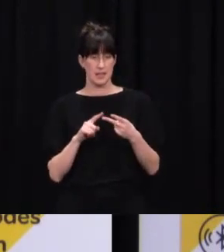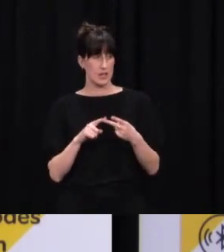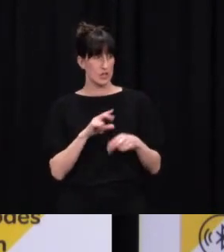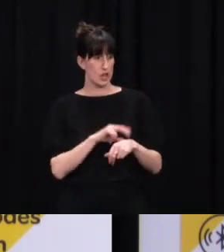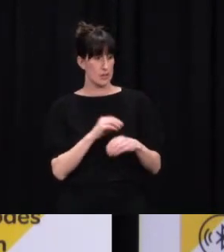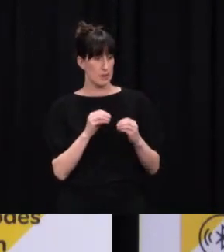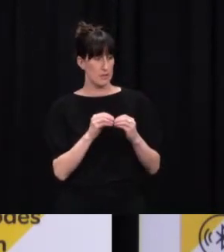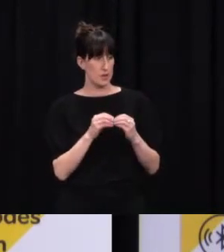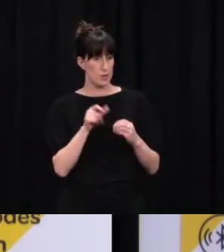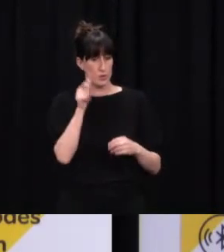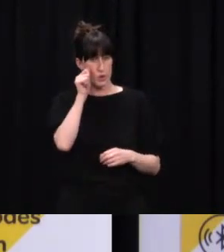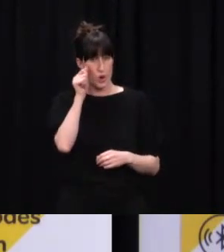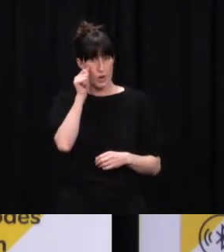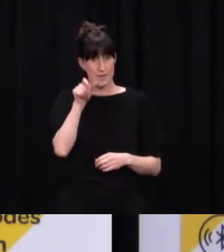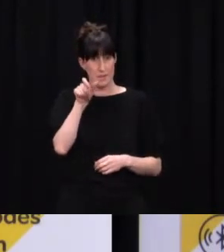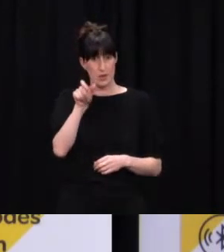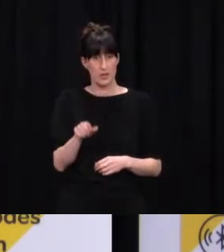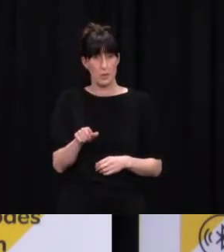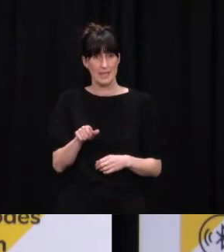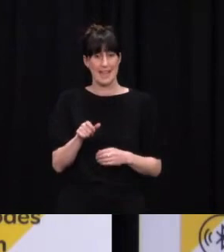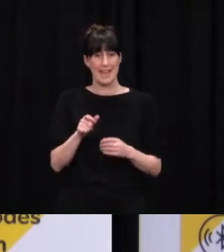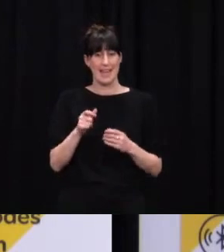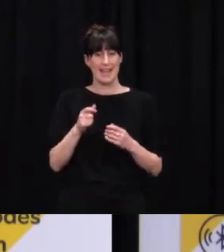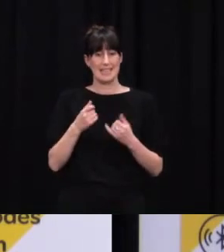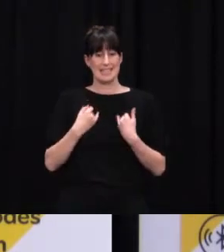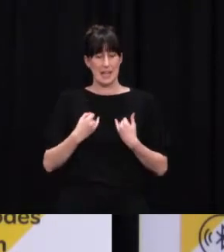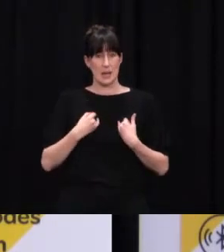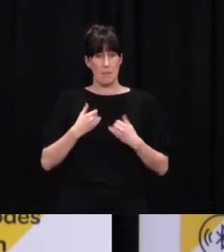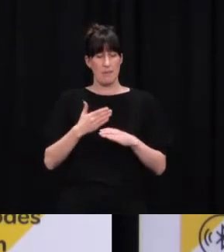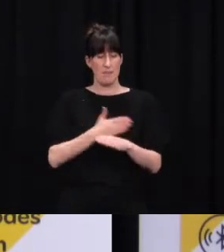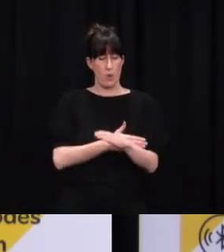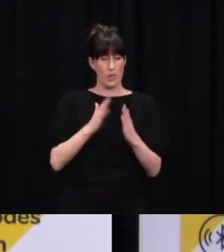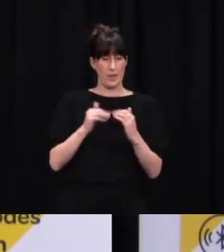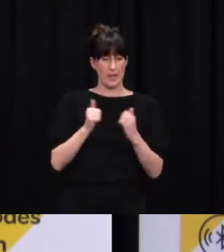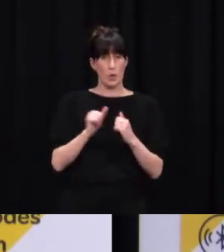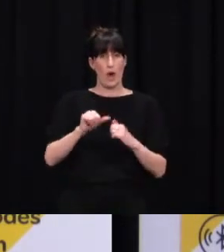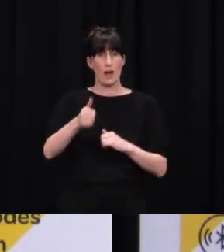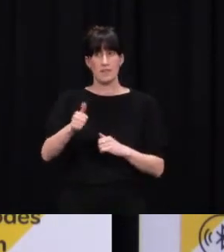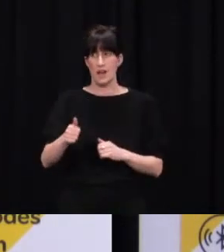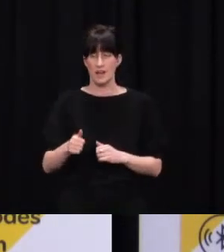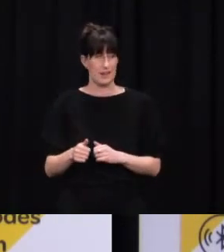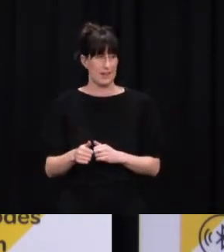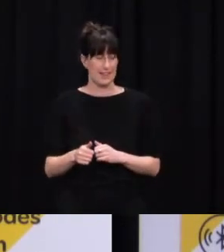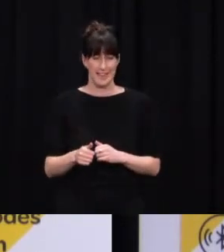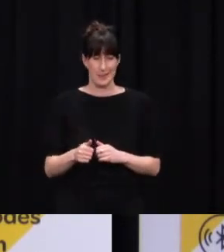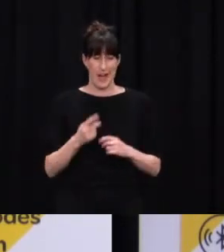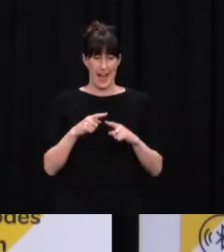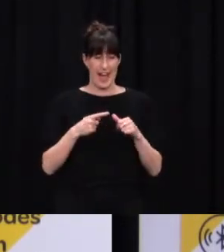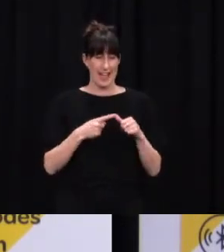interest with a staff member positive there and do you know whether case B was infected -